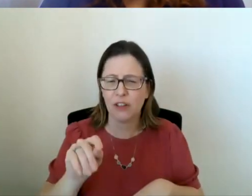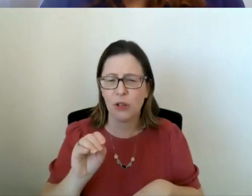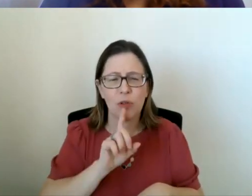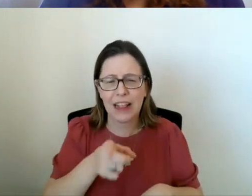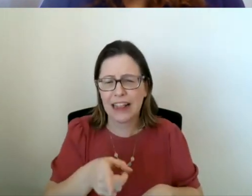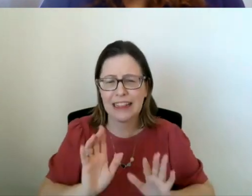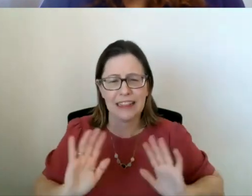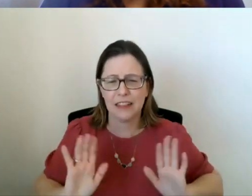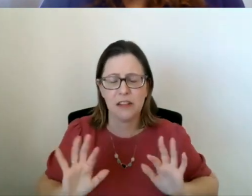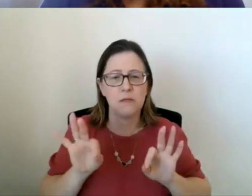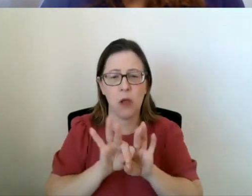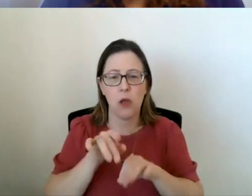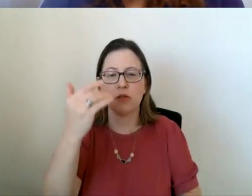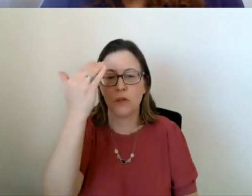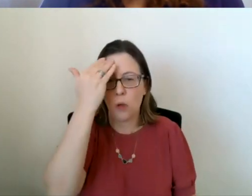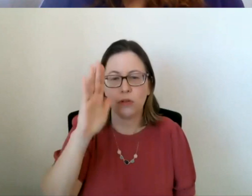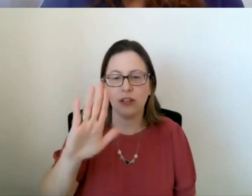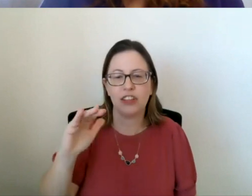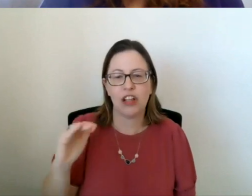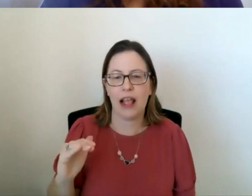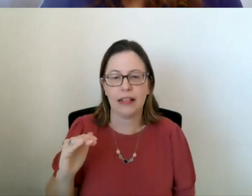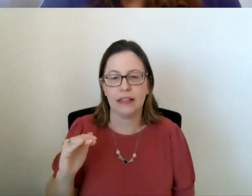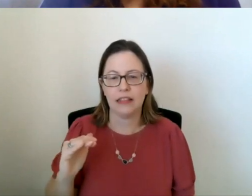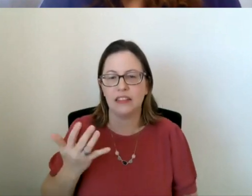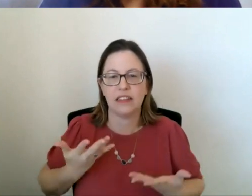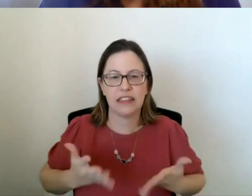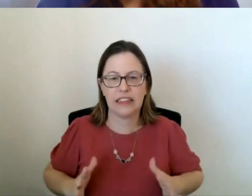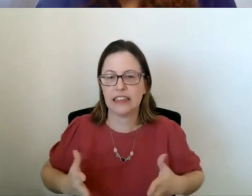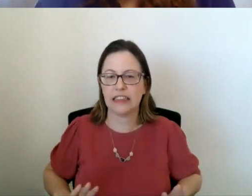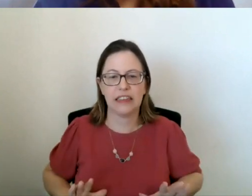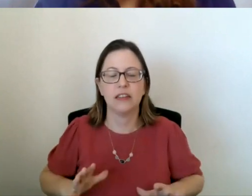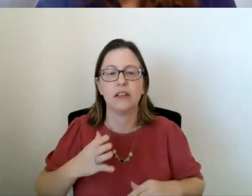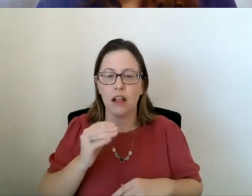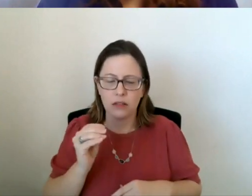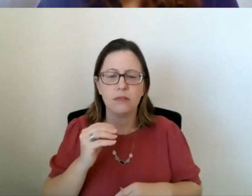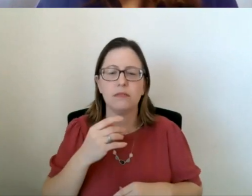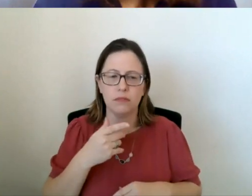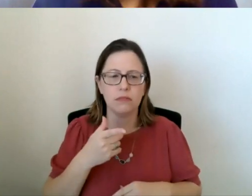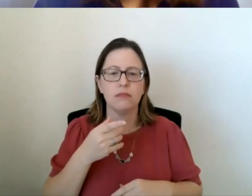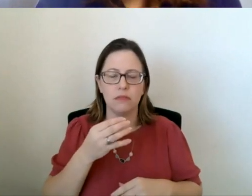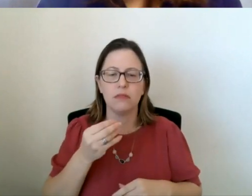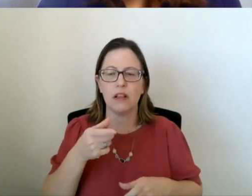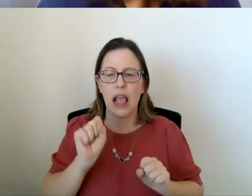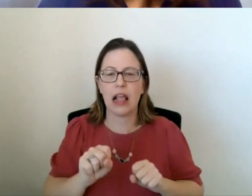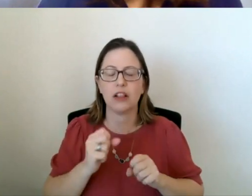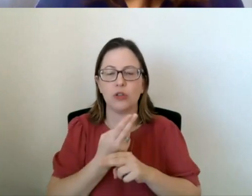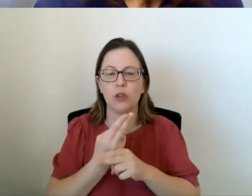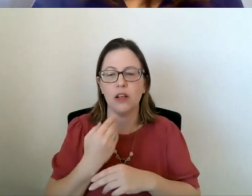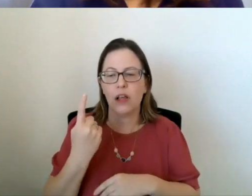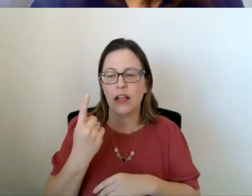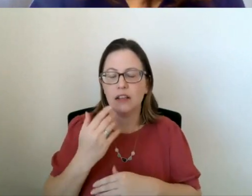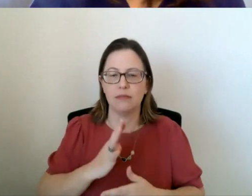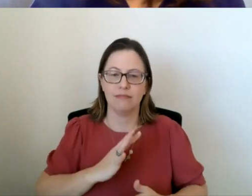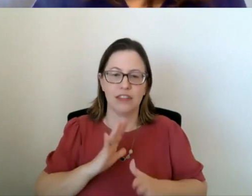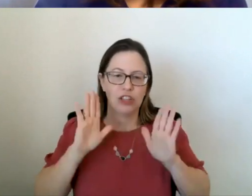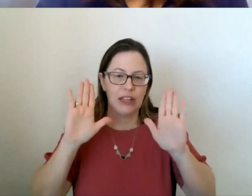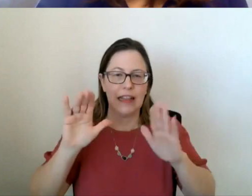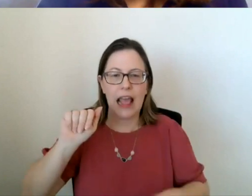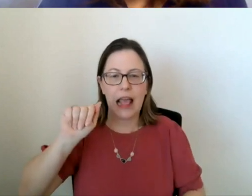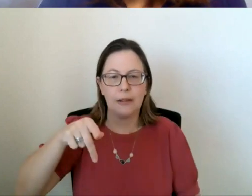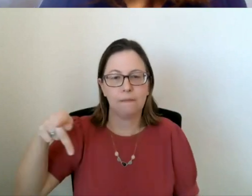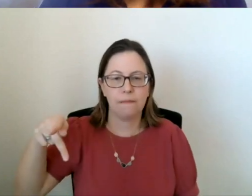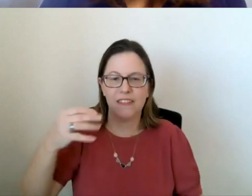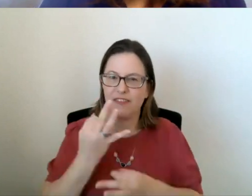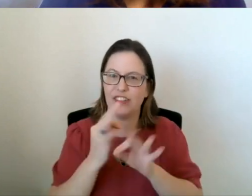in the law or the process. What's important is that you know your child. Then you're able to use,